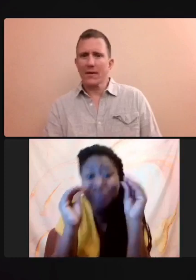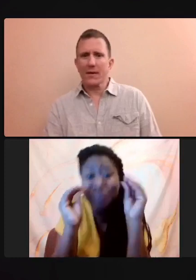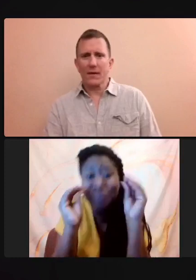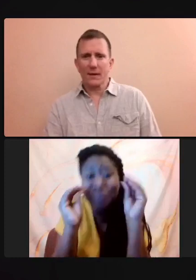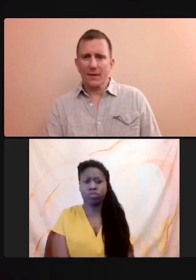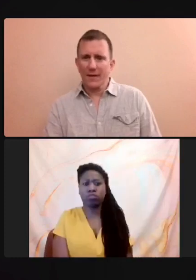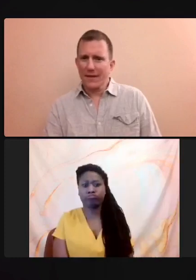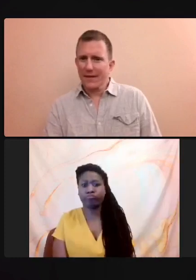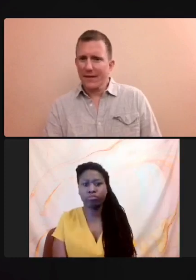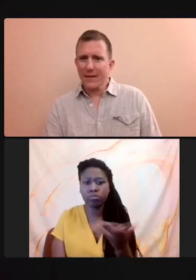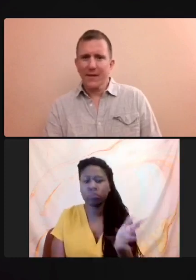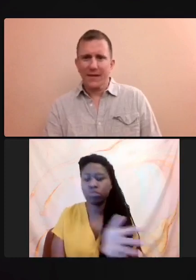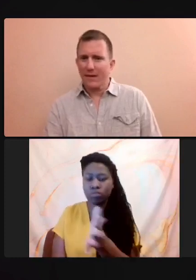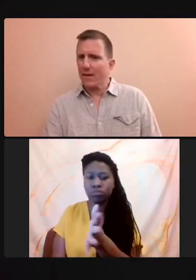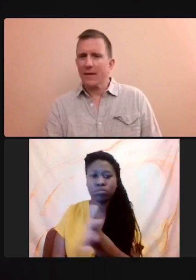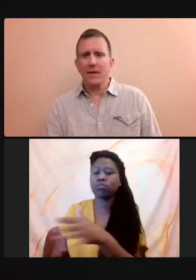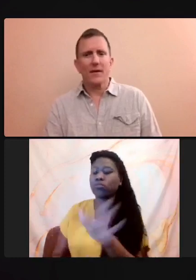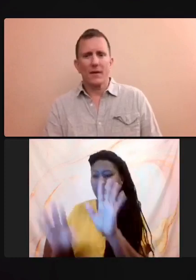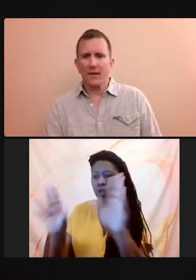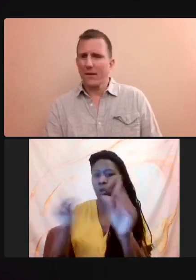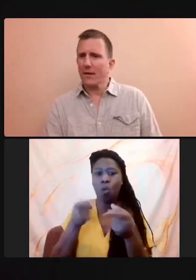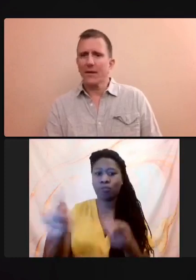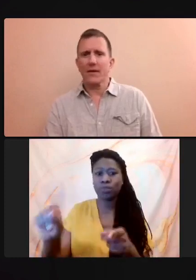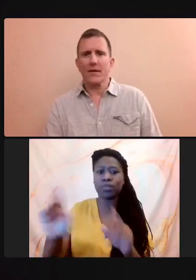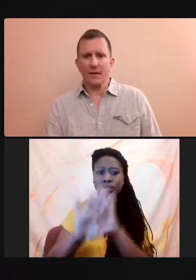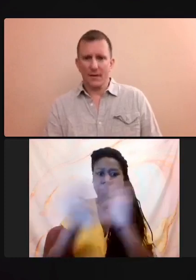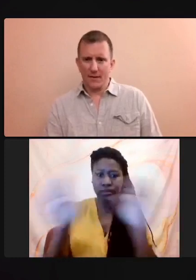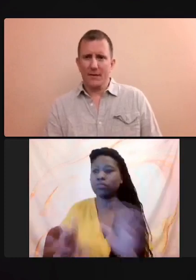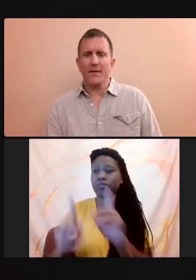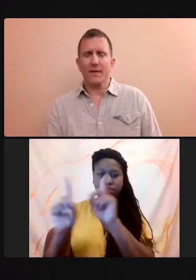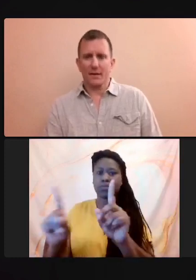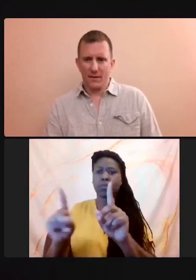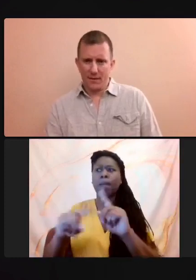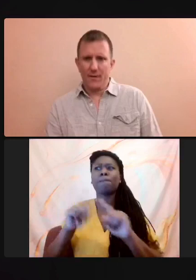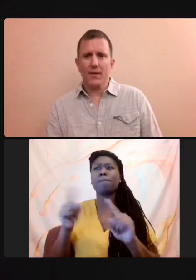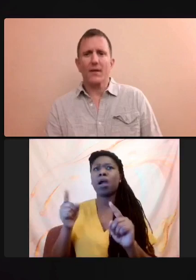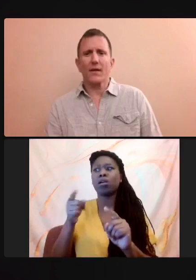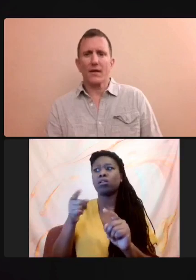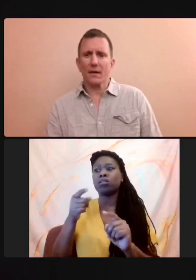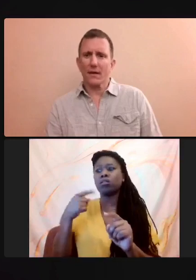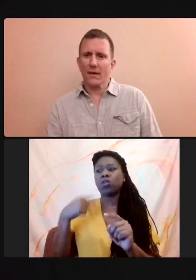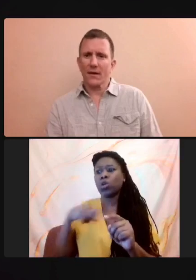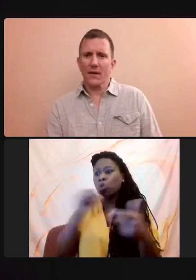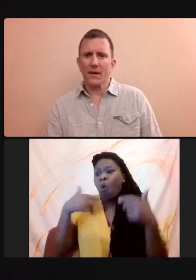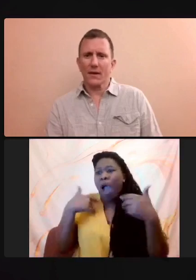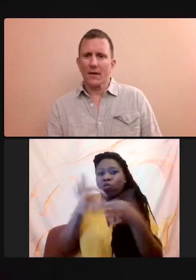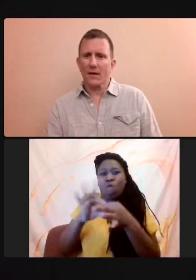Right. Hello. I'm learning sign language. Can you help me write like. No, baby, that's. There's no time for that. You know what I'm saying?